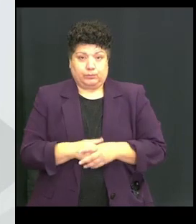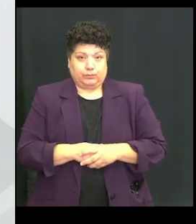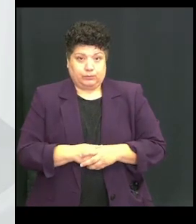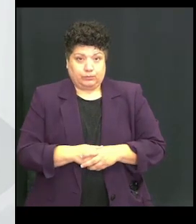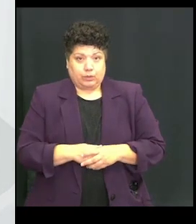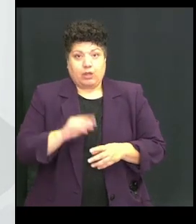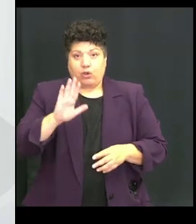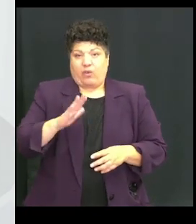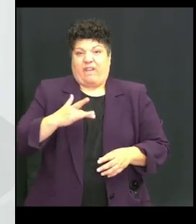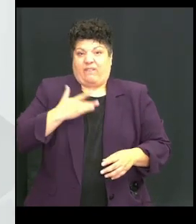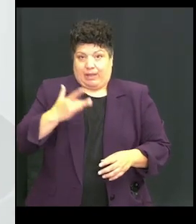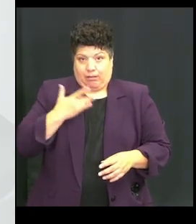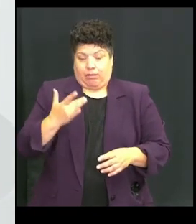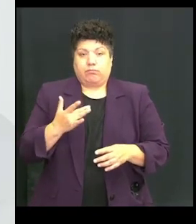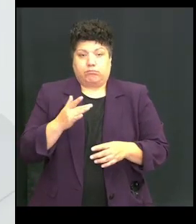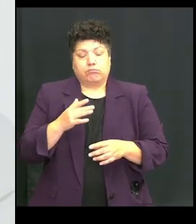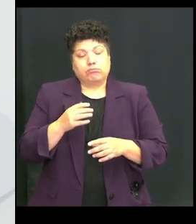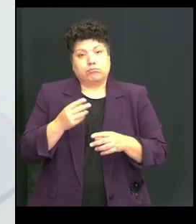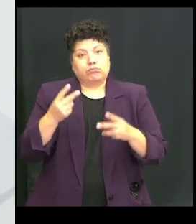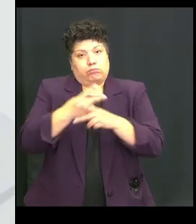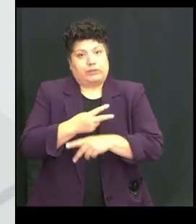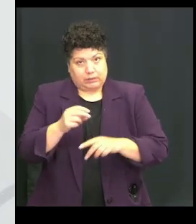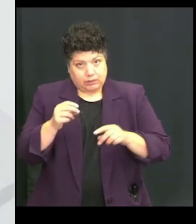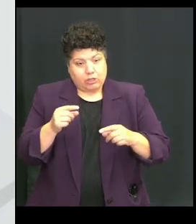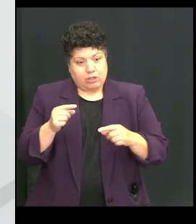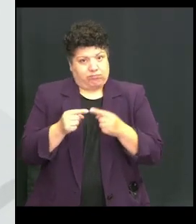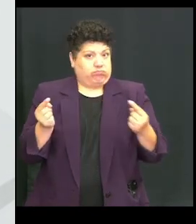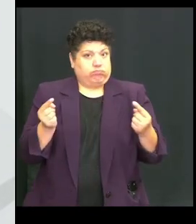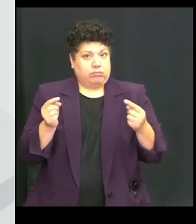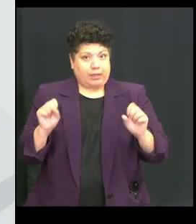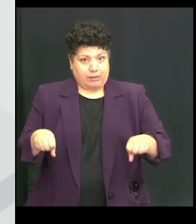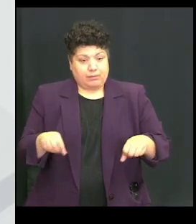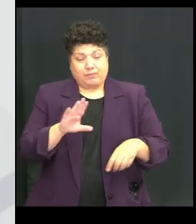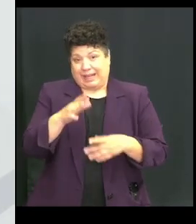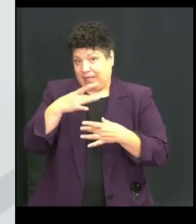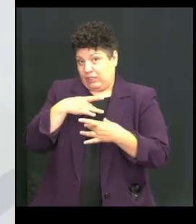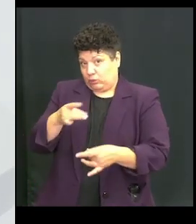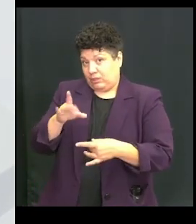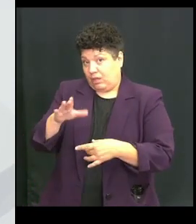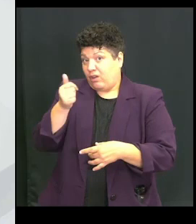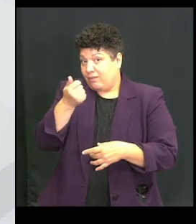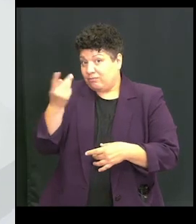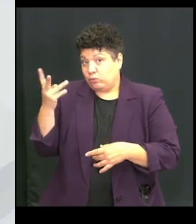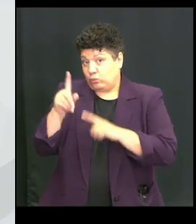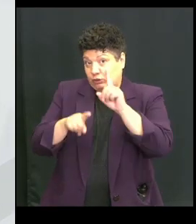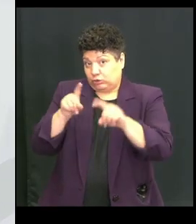So we do have a few questions in about the United States so maybe we can pivot back to that.